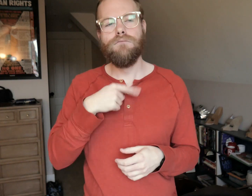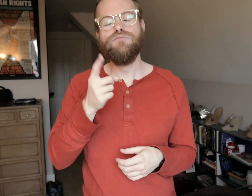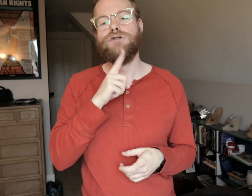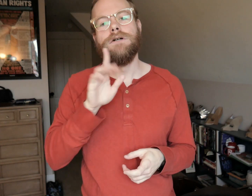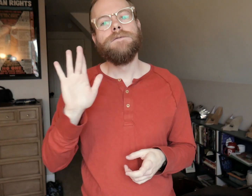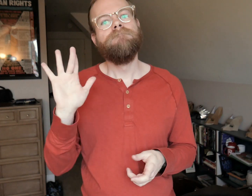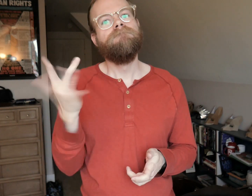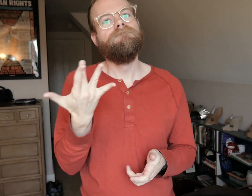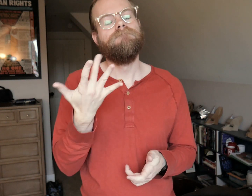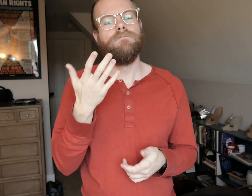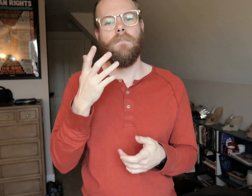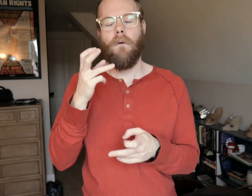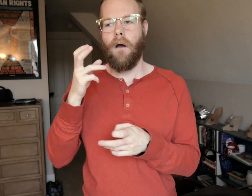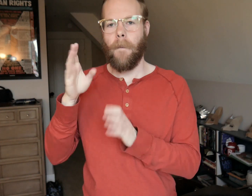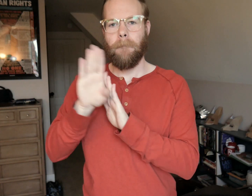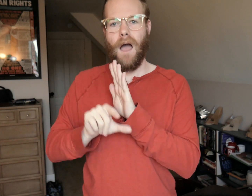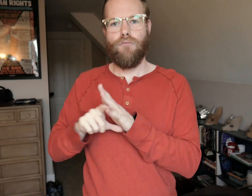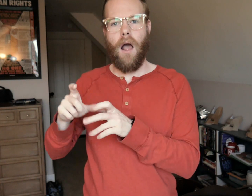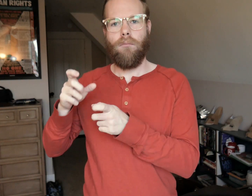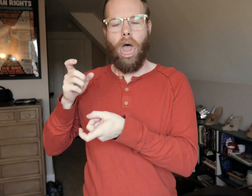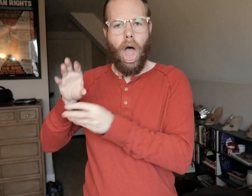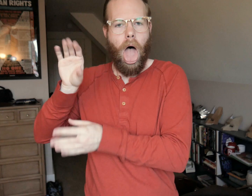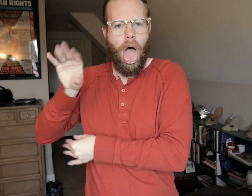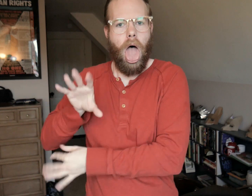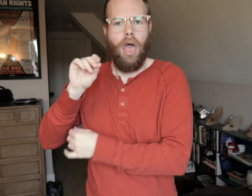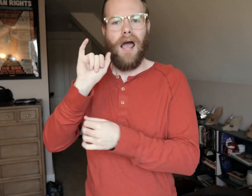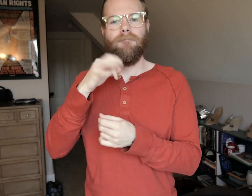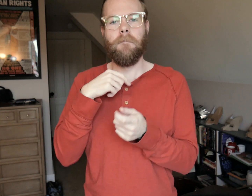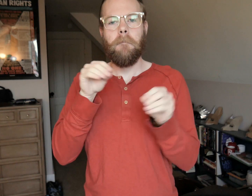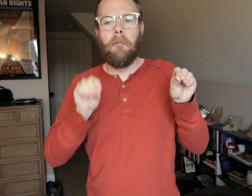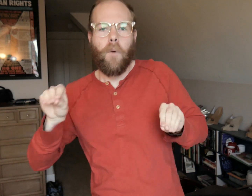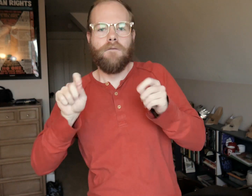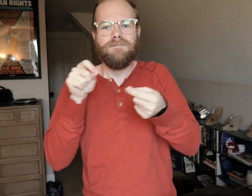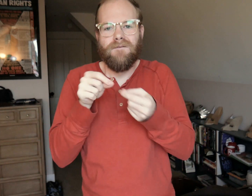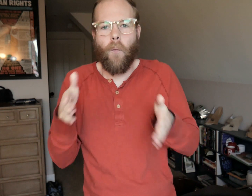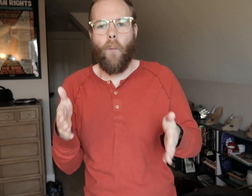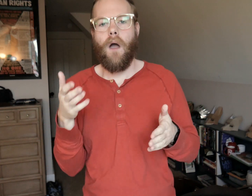I was just really bothered by the inconsistent background whenever I moved a certain way.